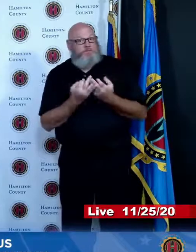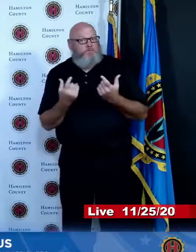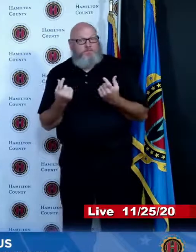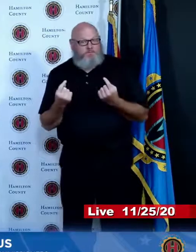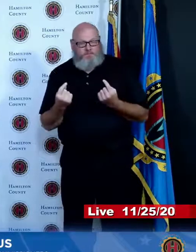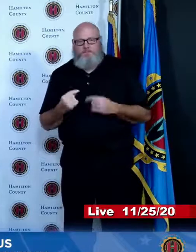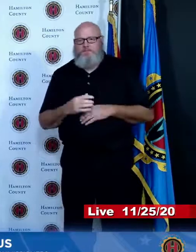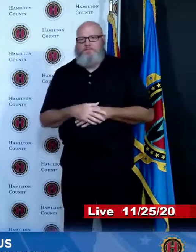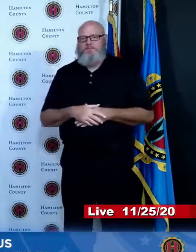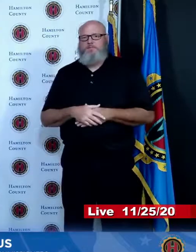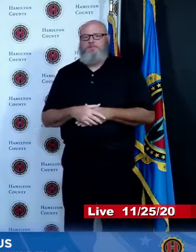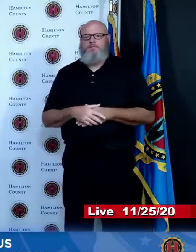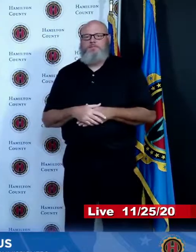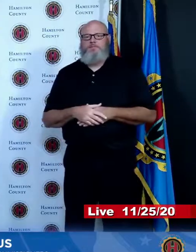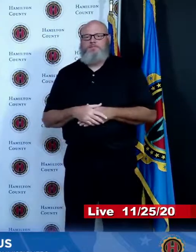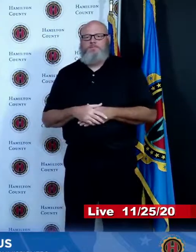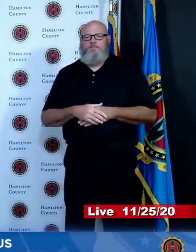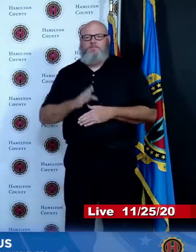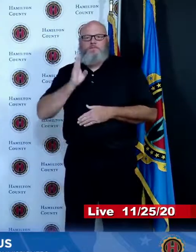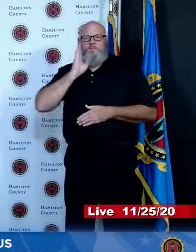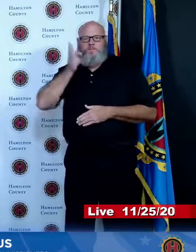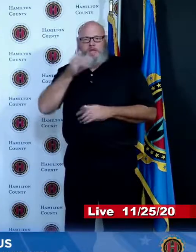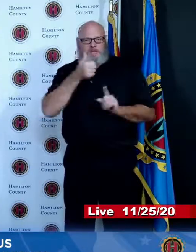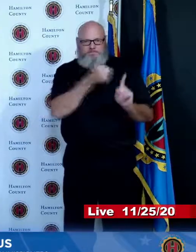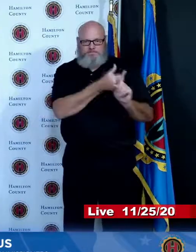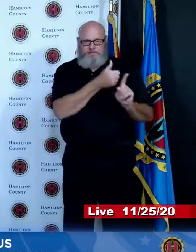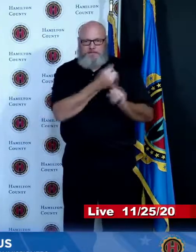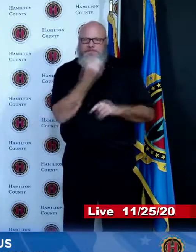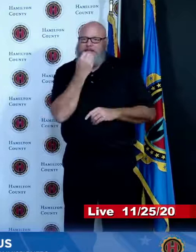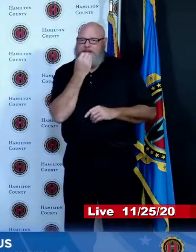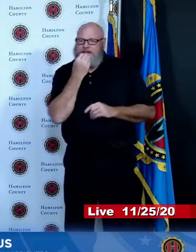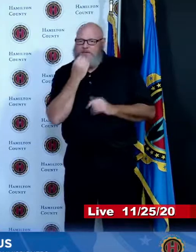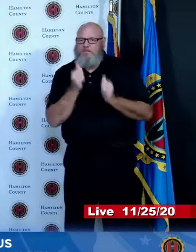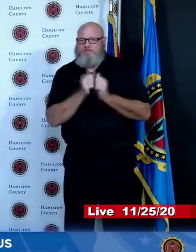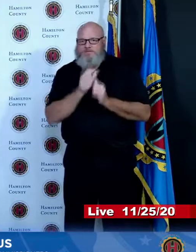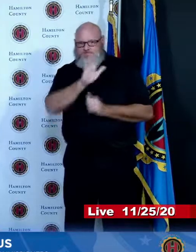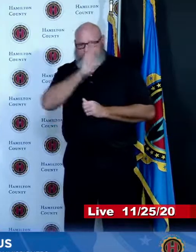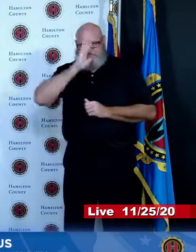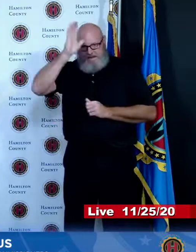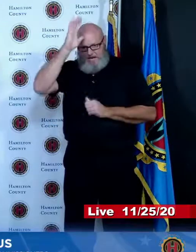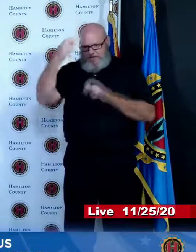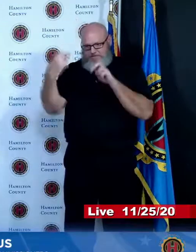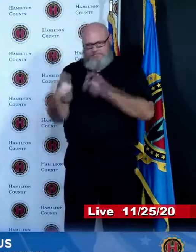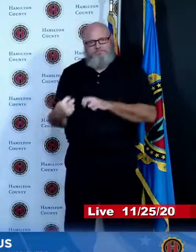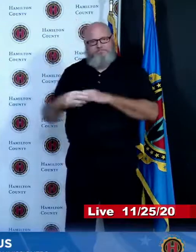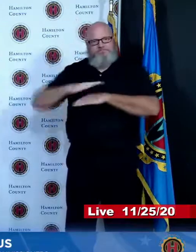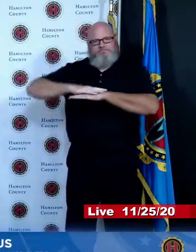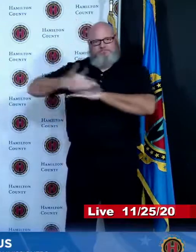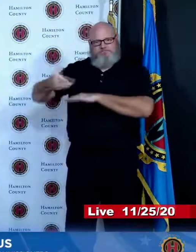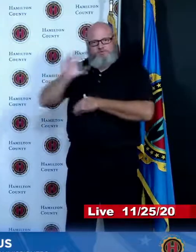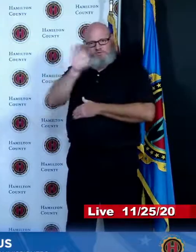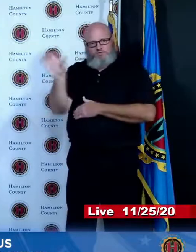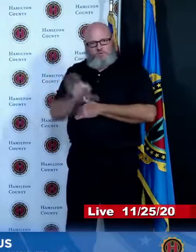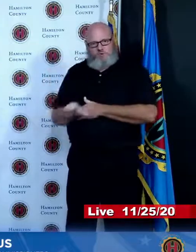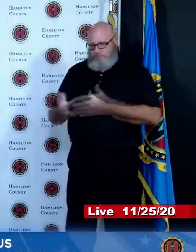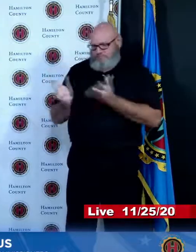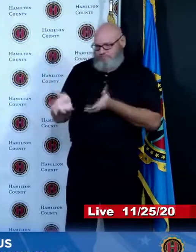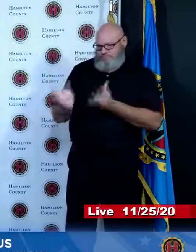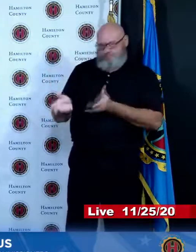so that's the bubble James Wolf who's the Mayor of Mount Healthy says small sacrifices can save lives